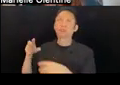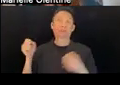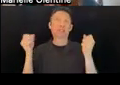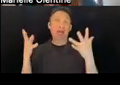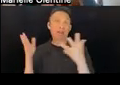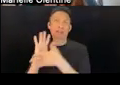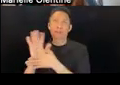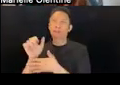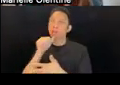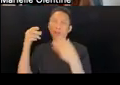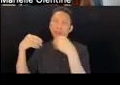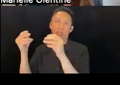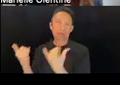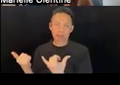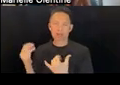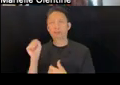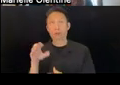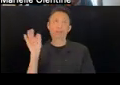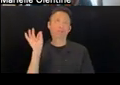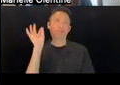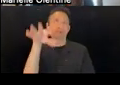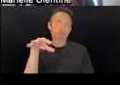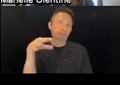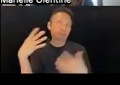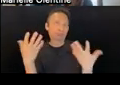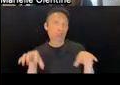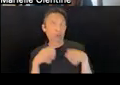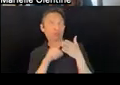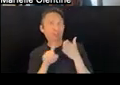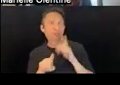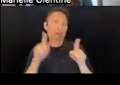The sales agent if you have a lot of relationships will also lean on your relationships, too, a very